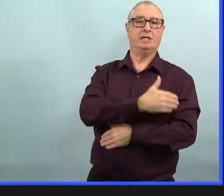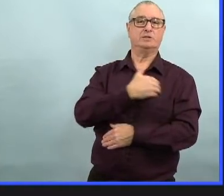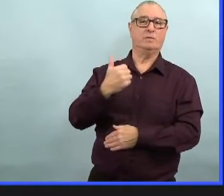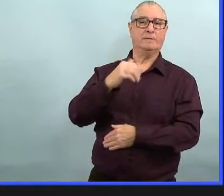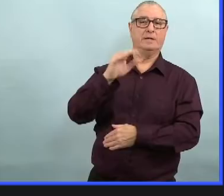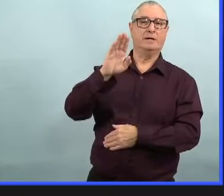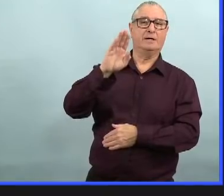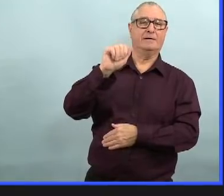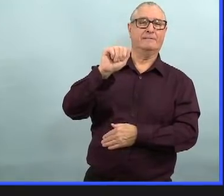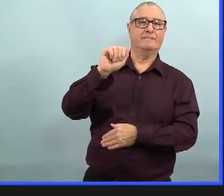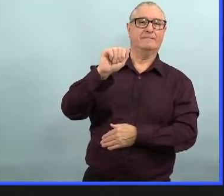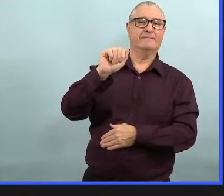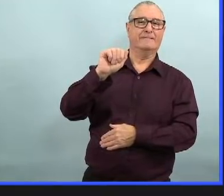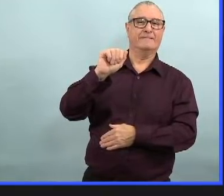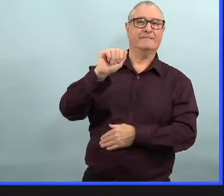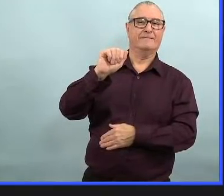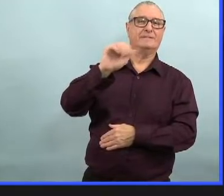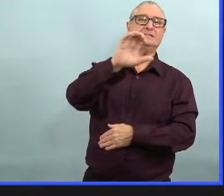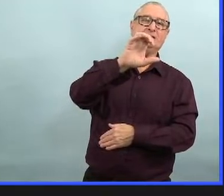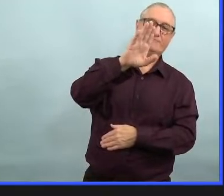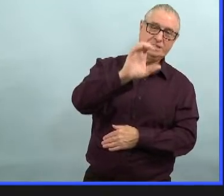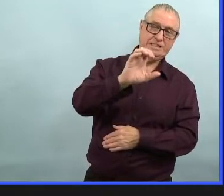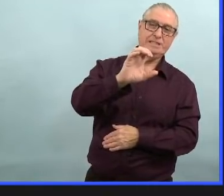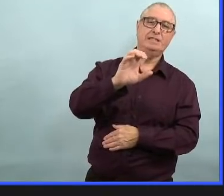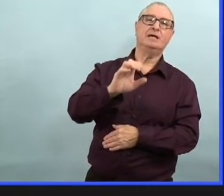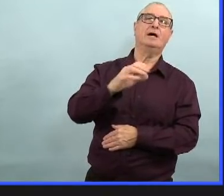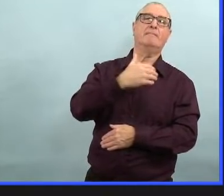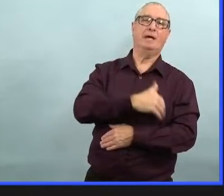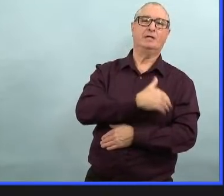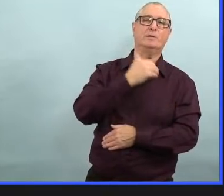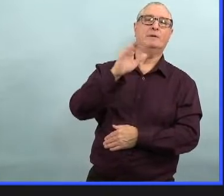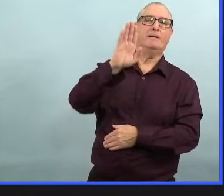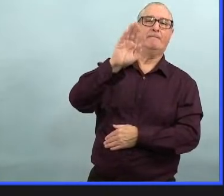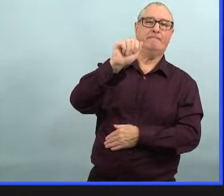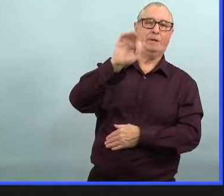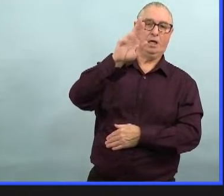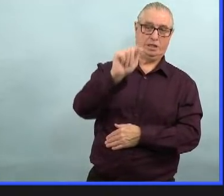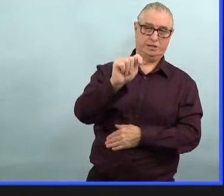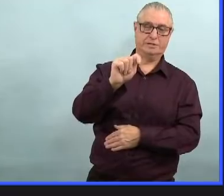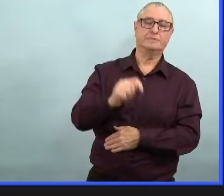hi dr reeson you have people you know freezing in line outside of the testing site at the u of m